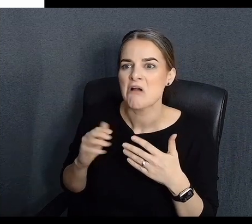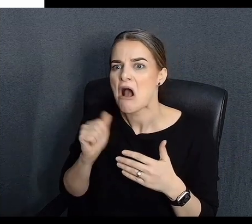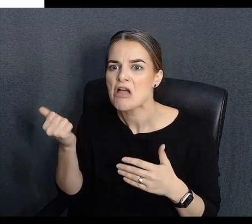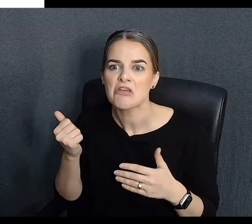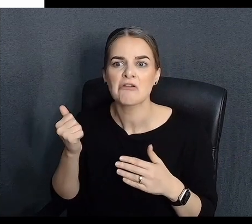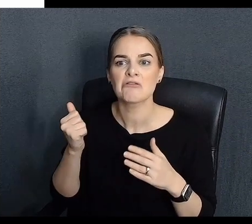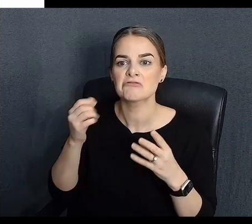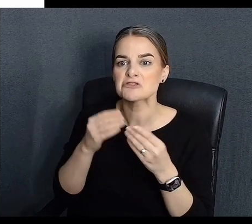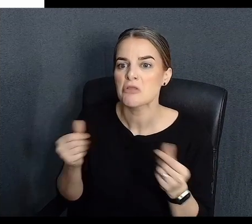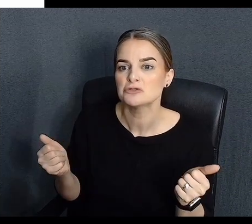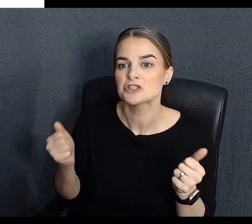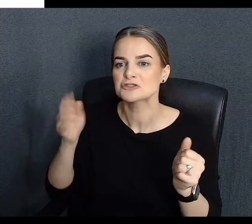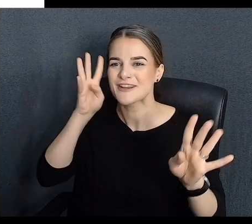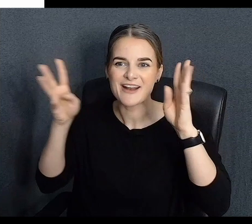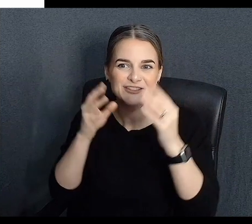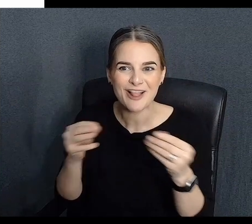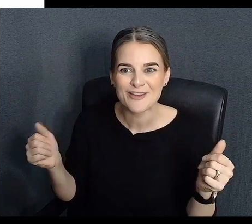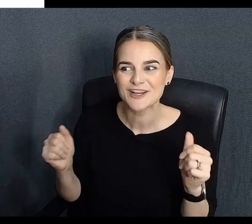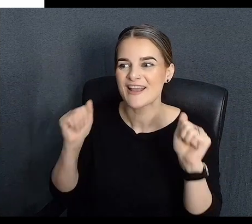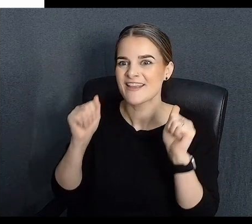but those are things that you might have to determine.